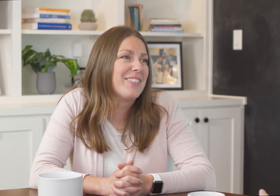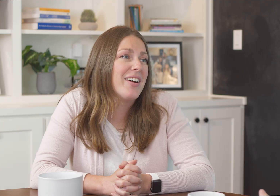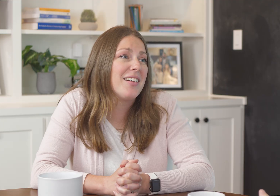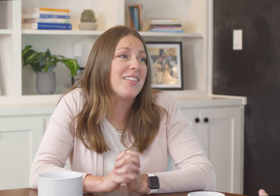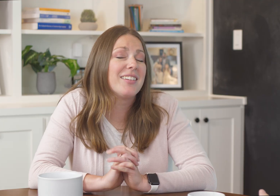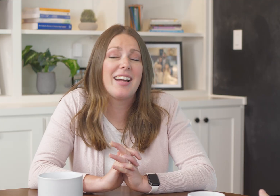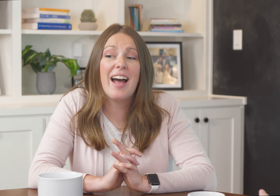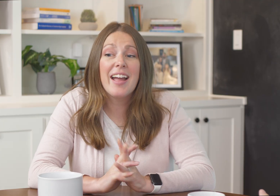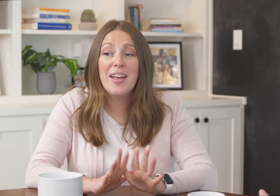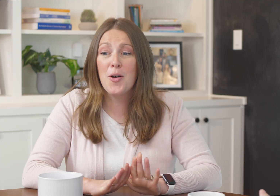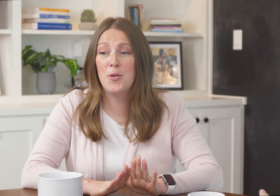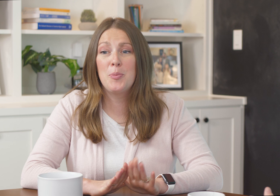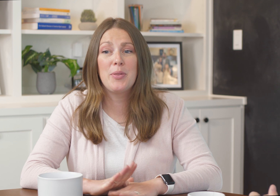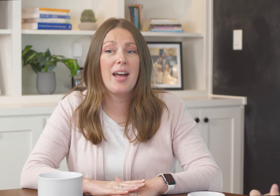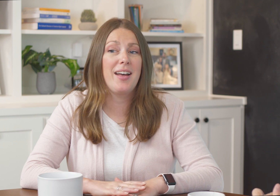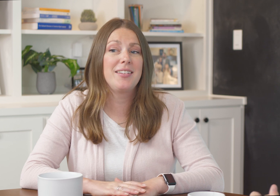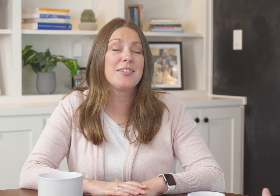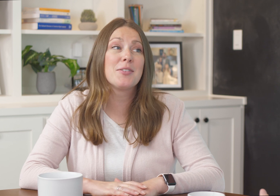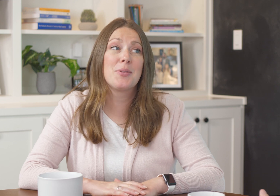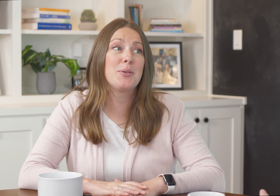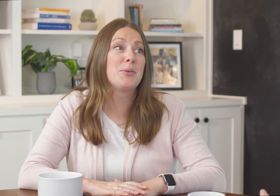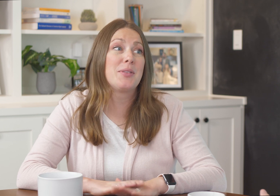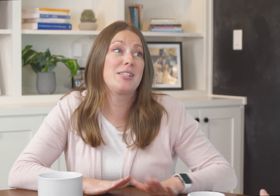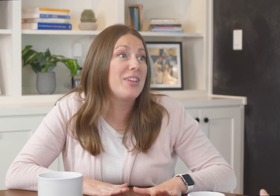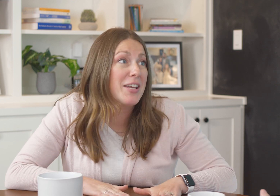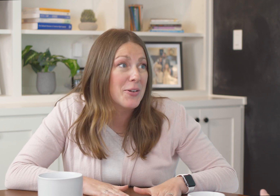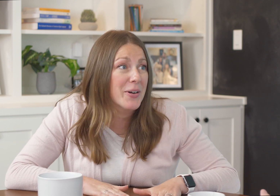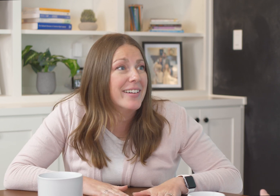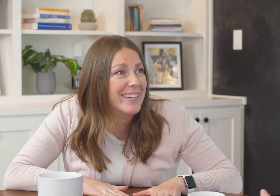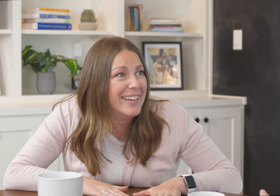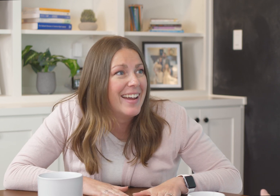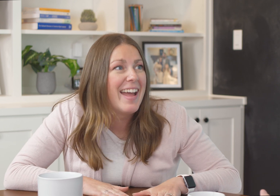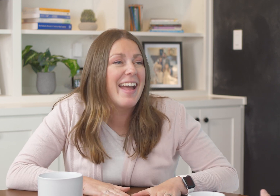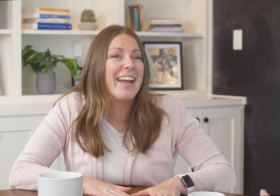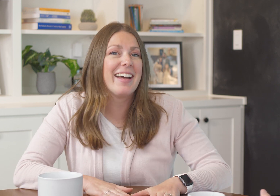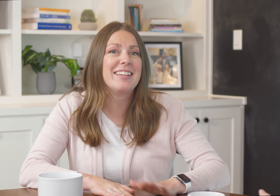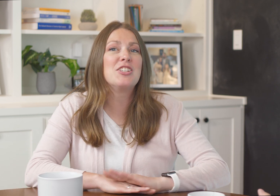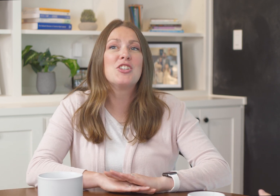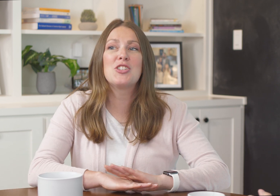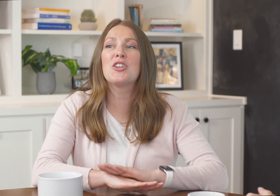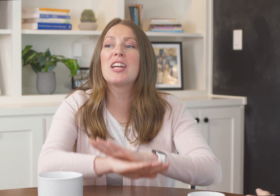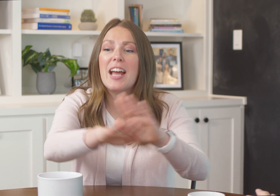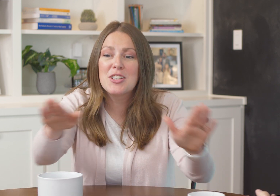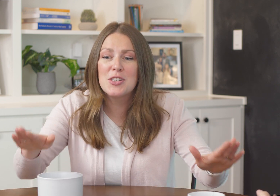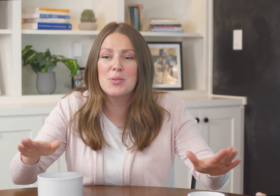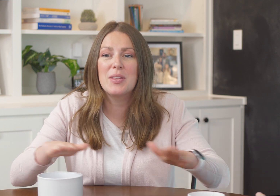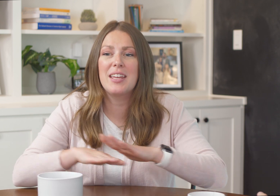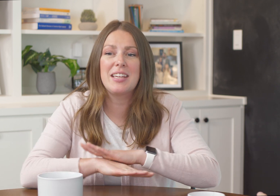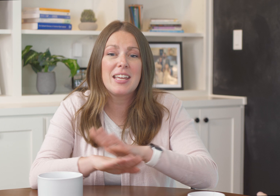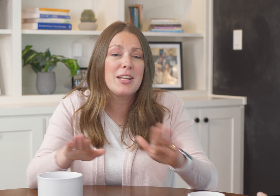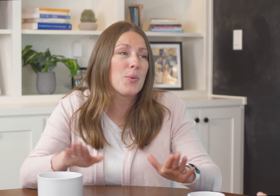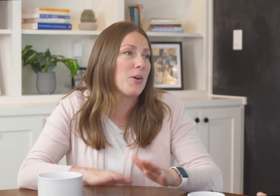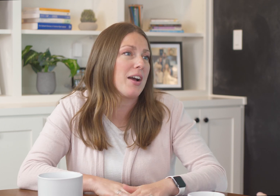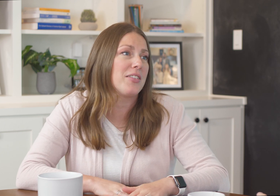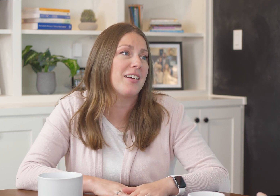Well, I hope that through this video and just your connections with like getting the word out there